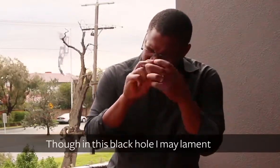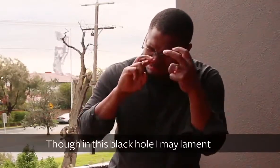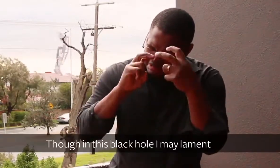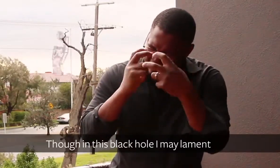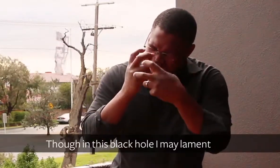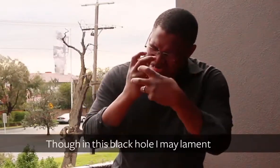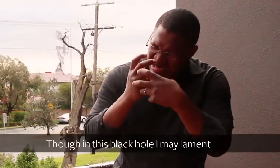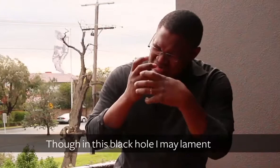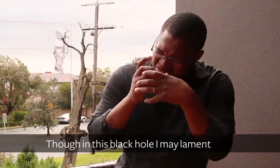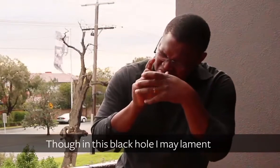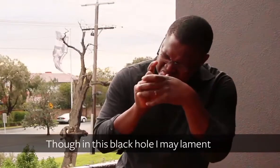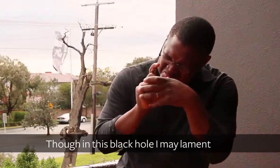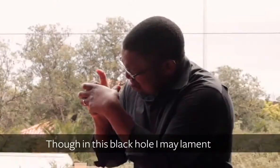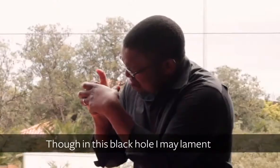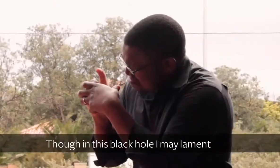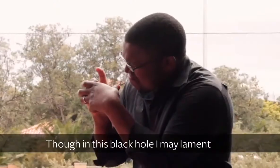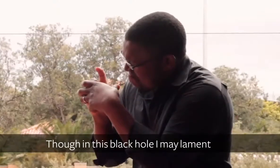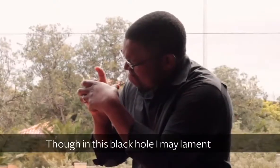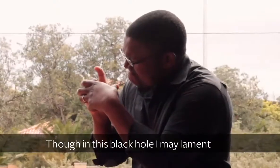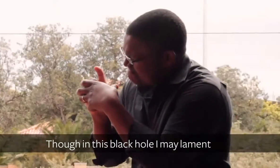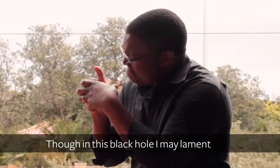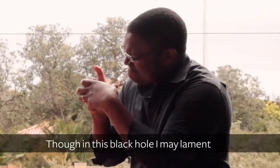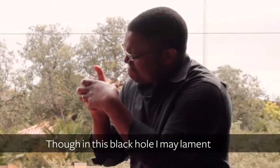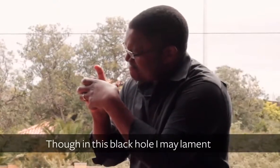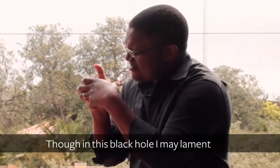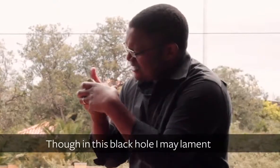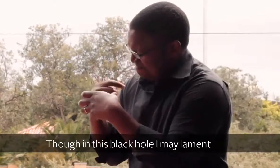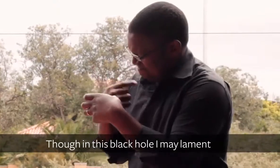though in this black hole I may lament